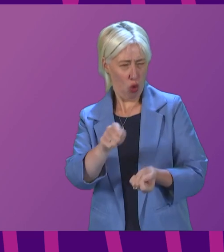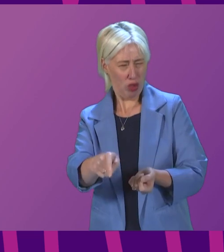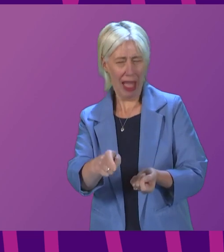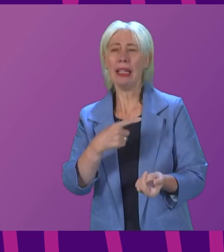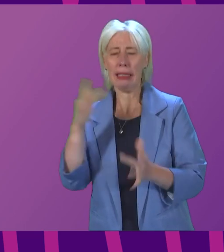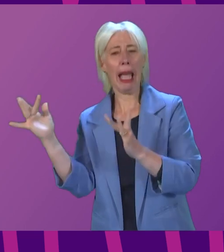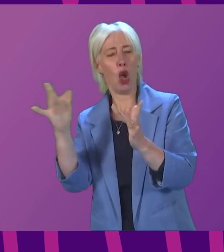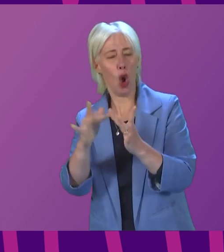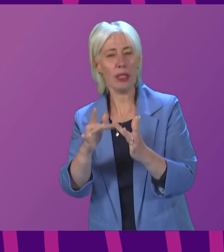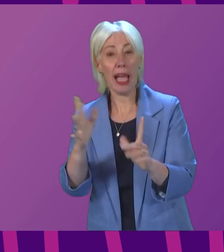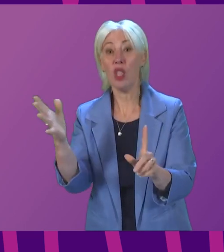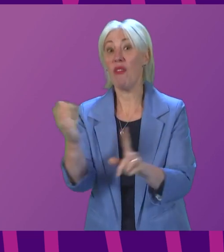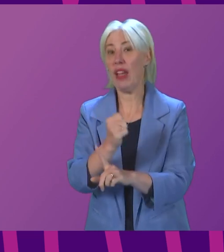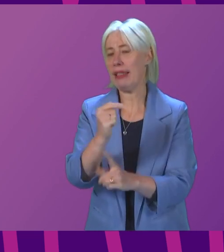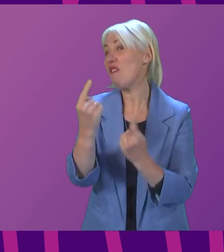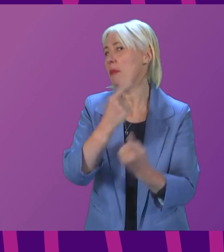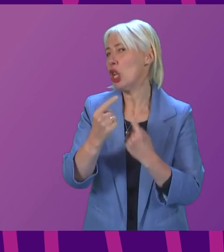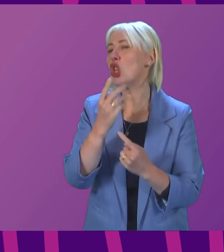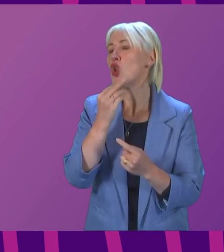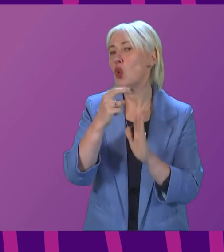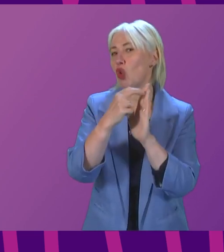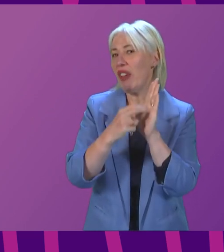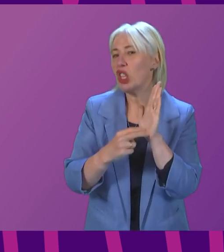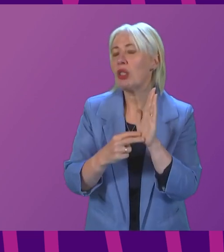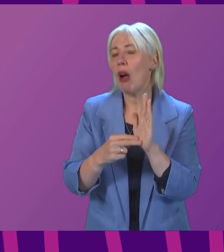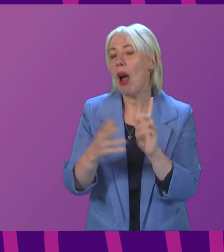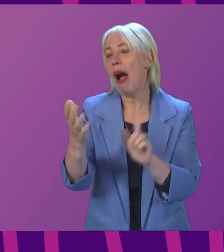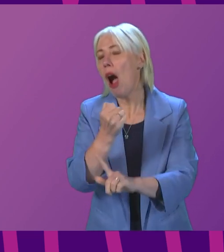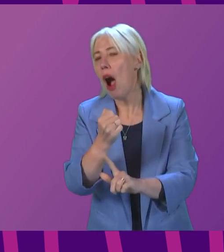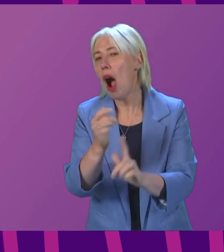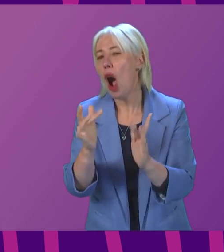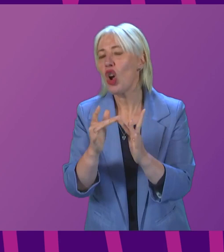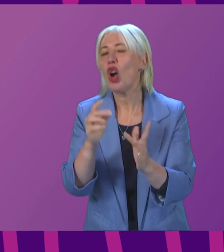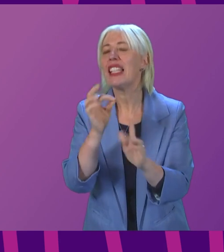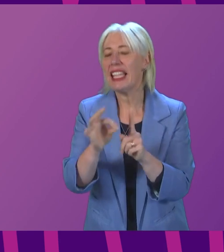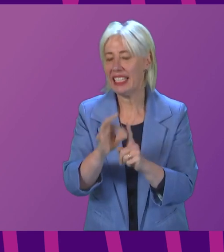those decisions will be able to use the register to find their contact details, where they are on the register.